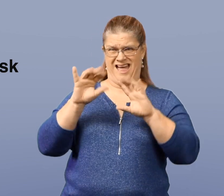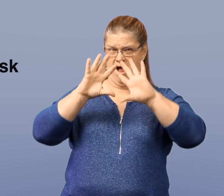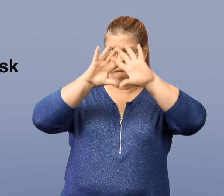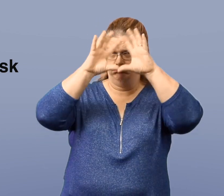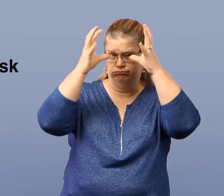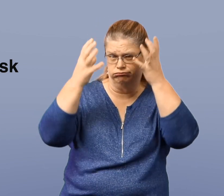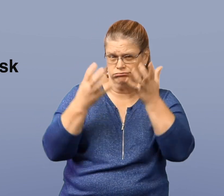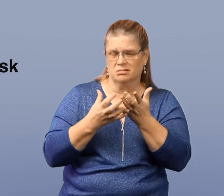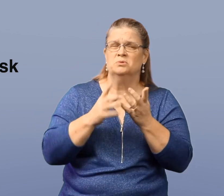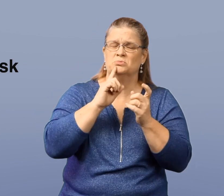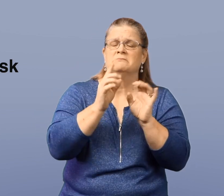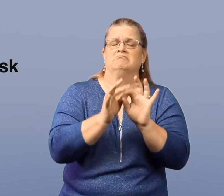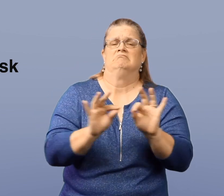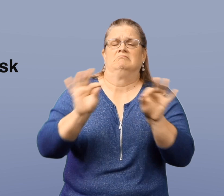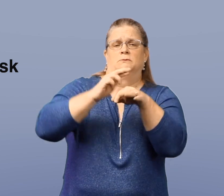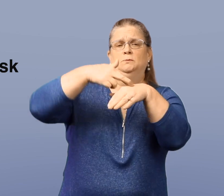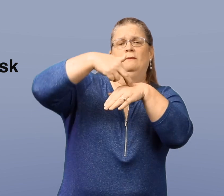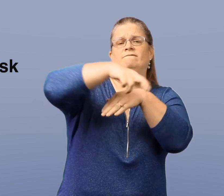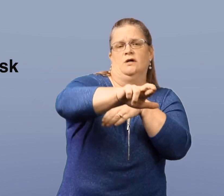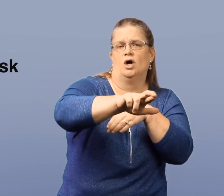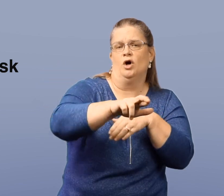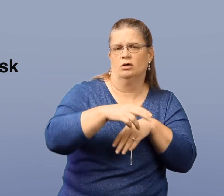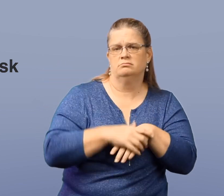This situation would necessitate a referral.